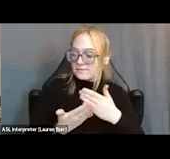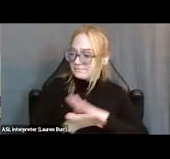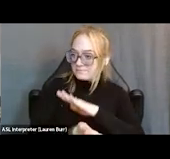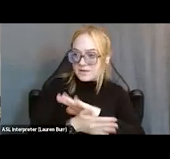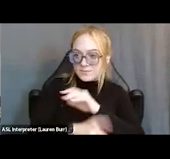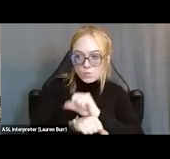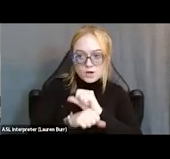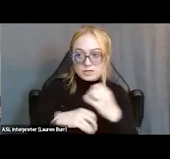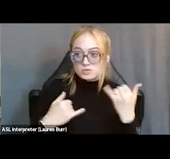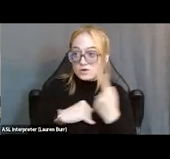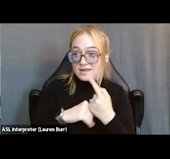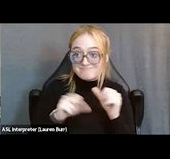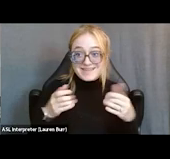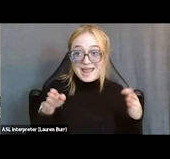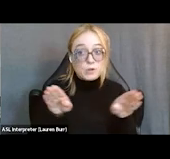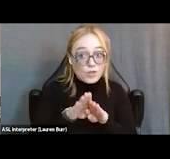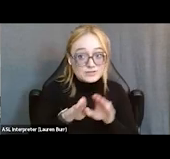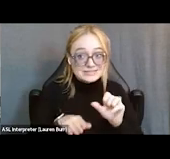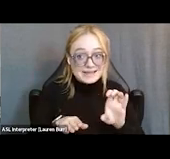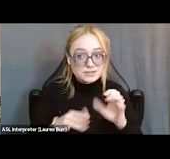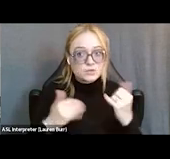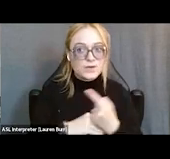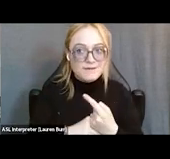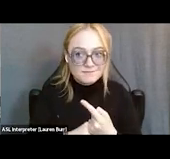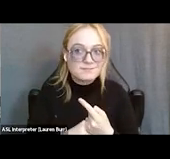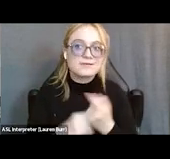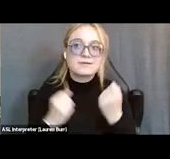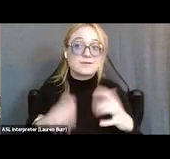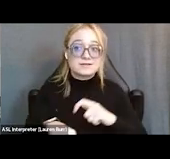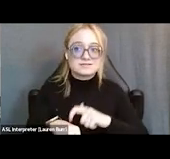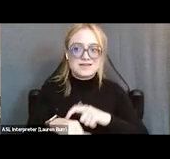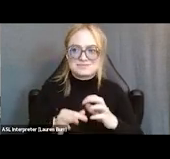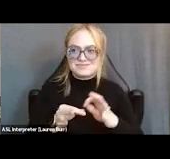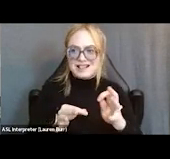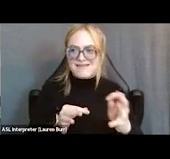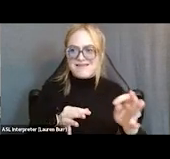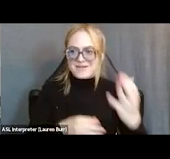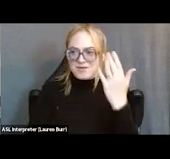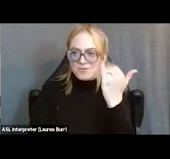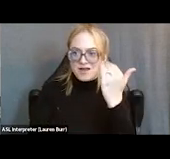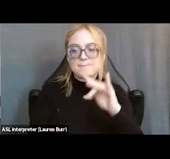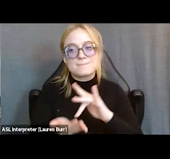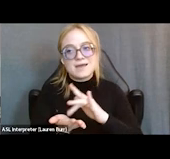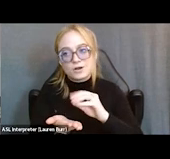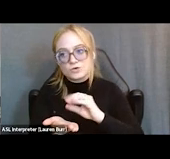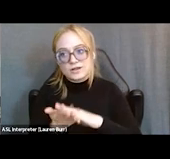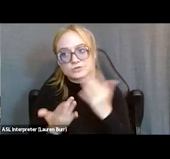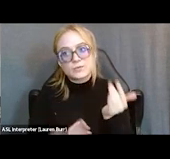you can close the case today. Many times the delay is getting the medical records in a timely manner and that's where SOAR comes in handy.